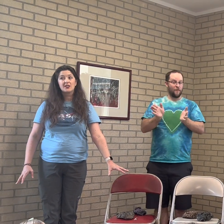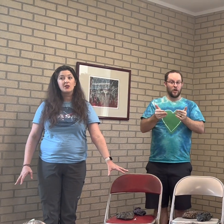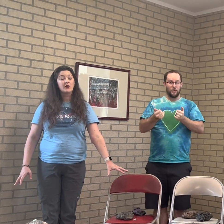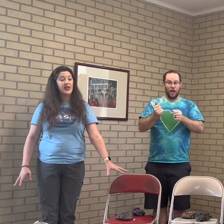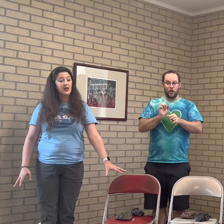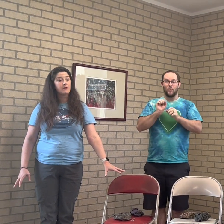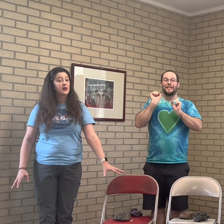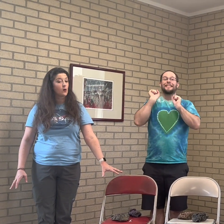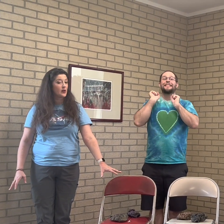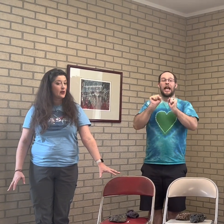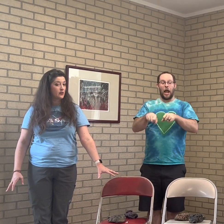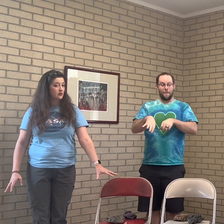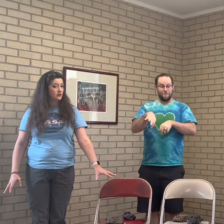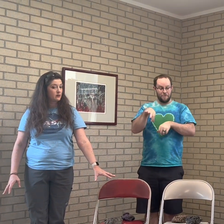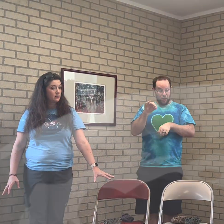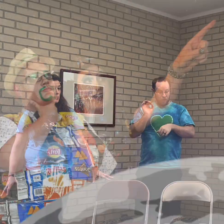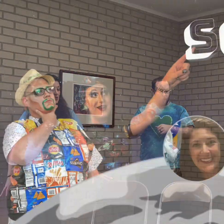that you can pick one out of!